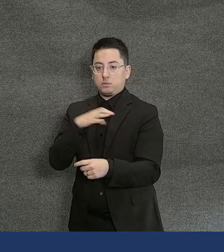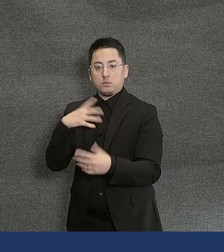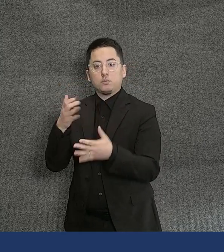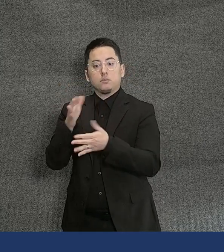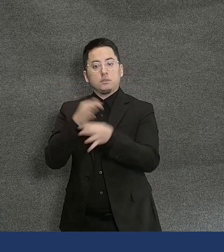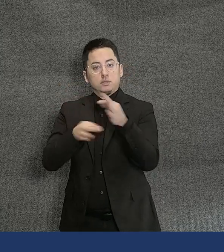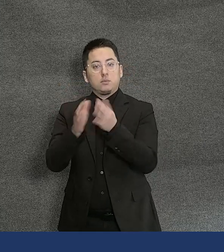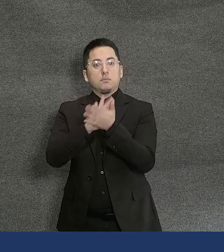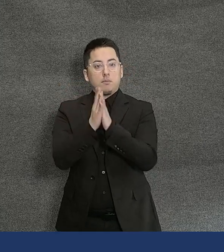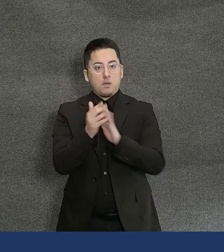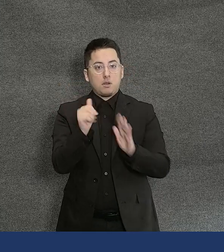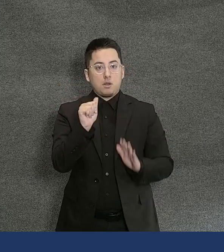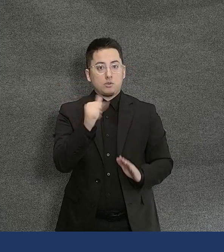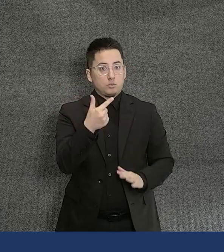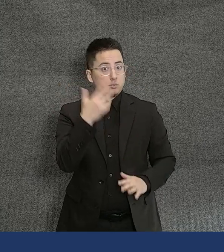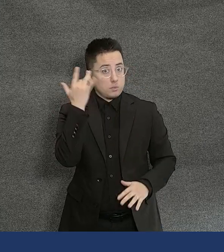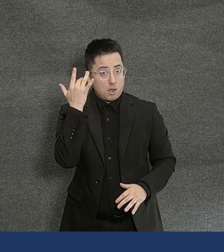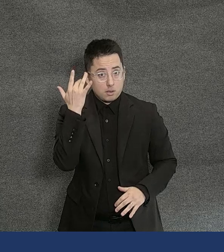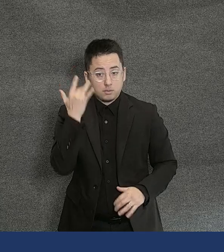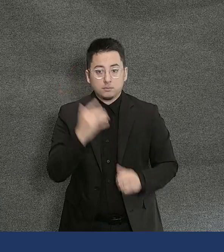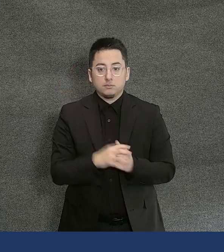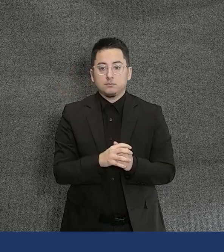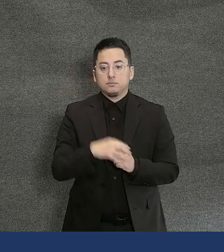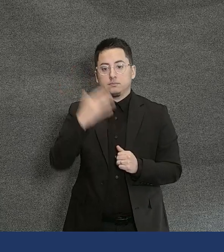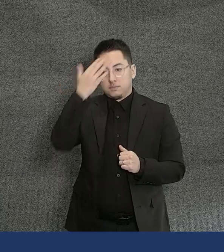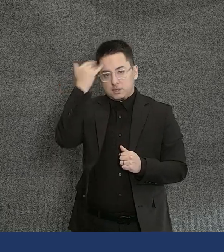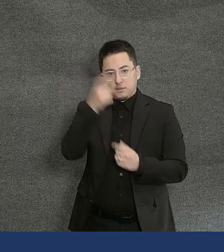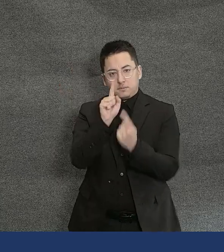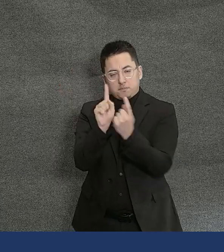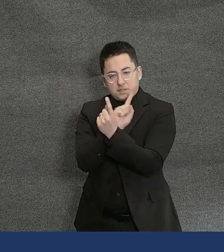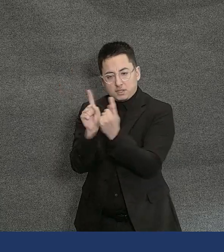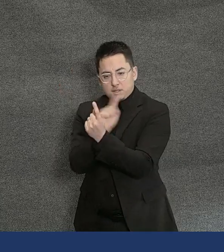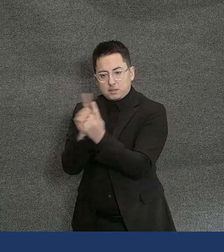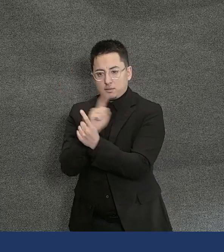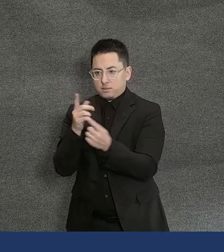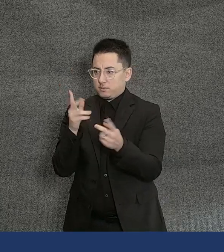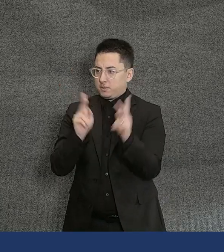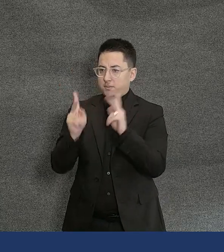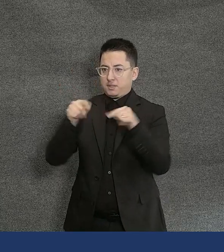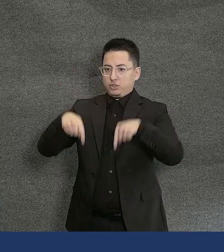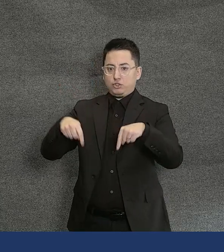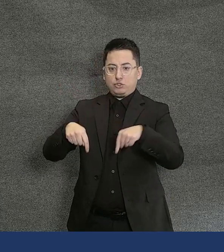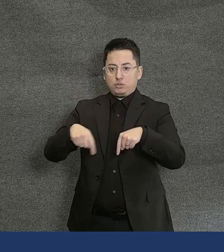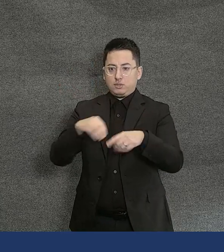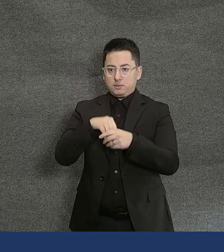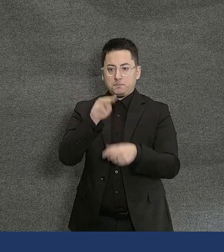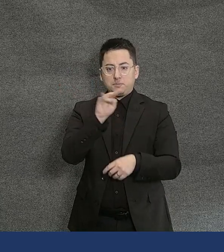is because he was meeting people from around the state who were having different issues, one of those being Nicole